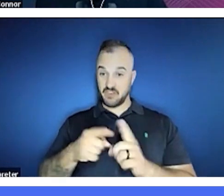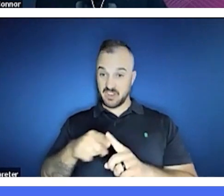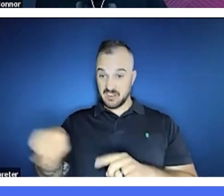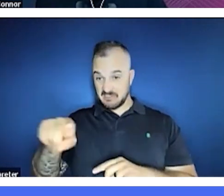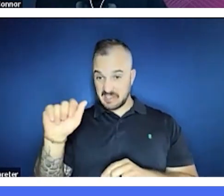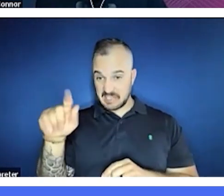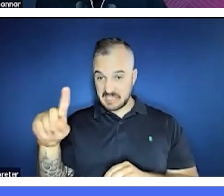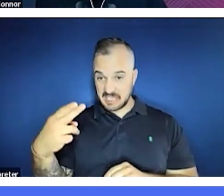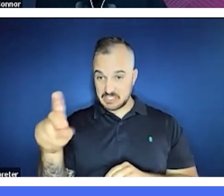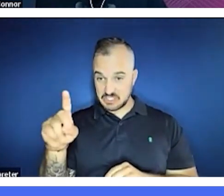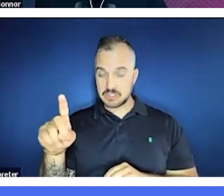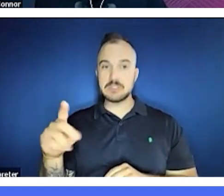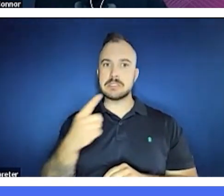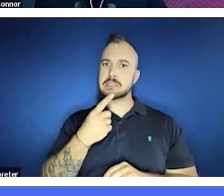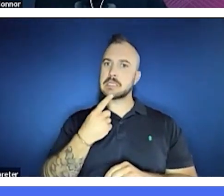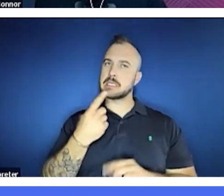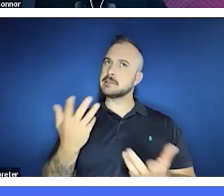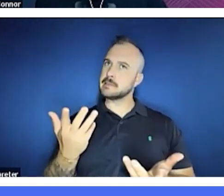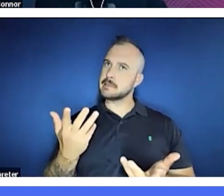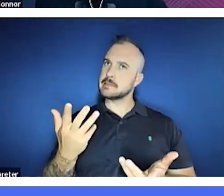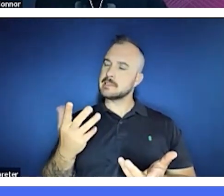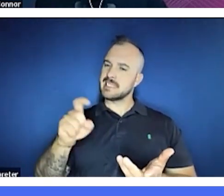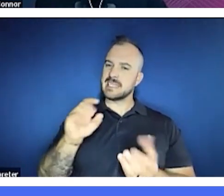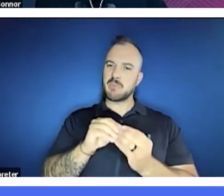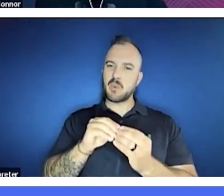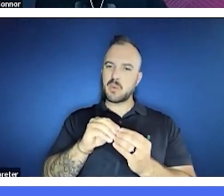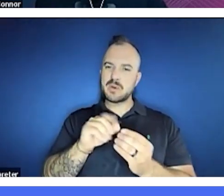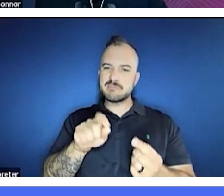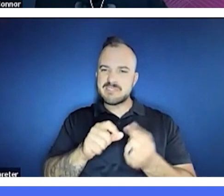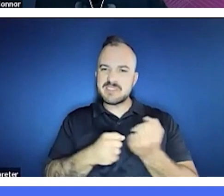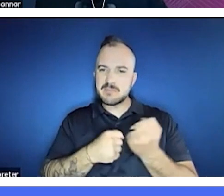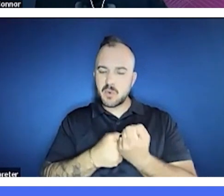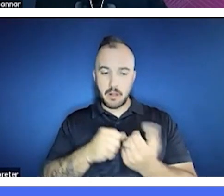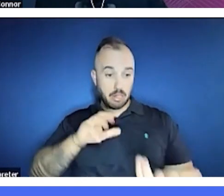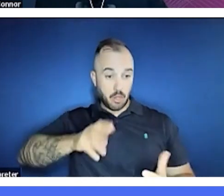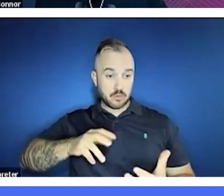of times they could use some, a little more support. And so to them doing laundry means, oh, that's right.